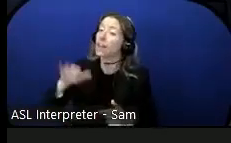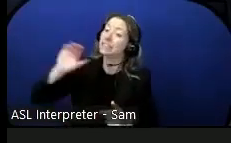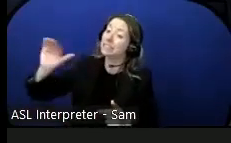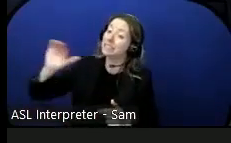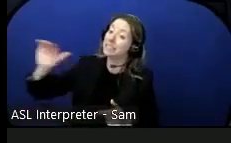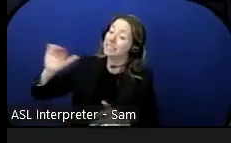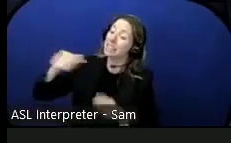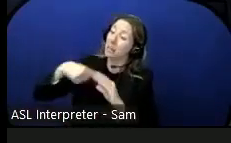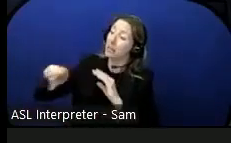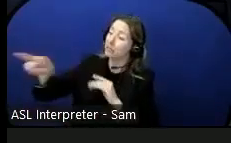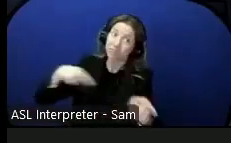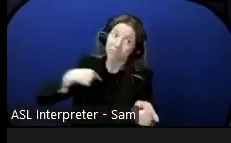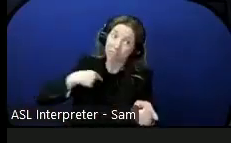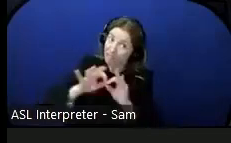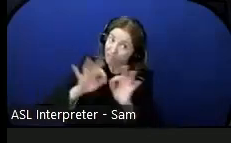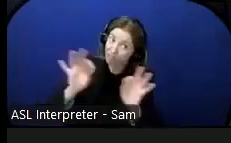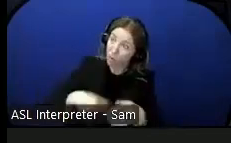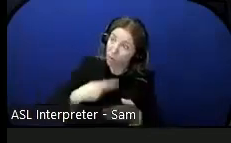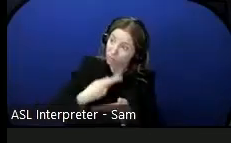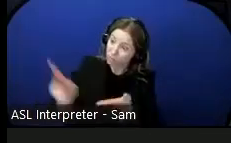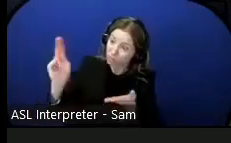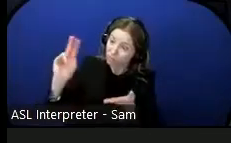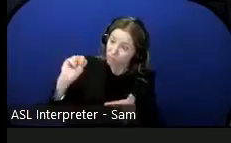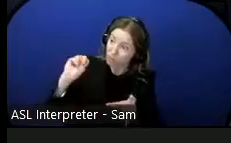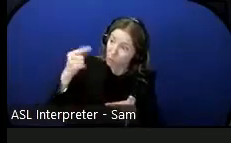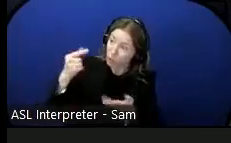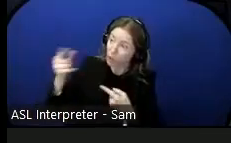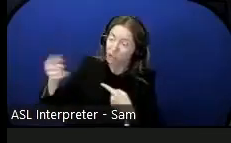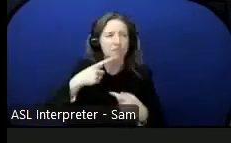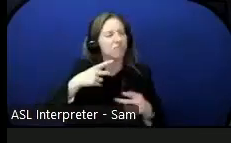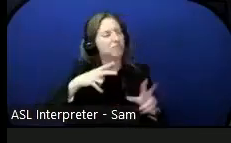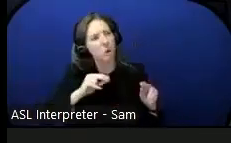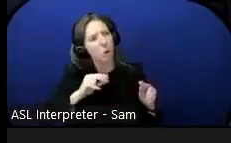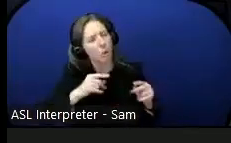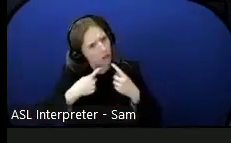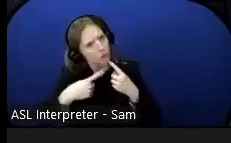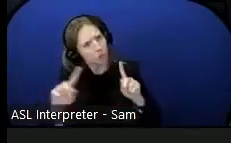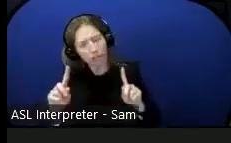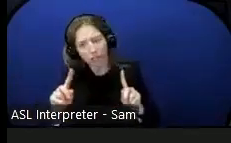and then you're like, "No, it works." And there's back and forth, it takes time, and everyone's frustrated.